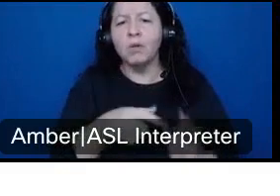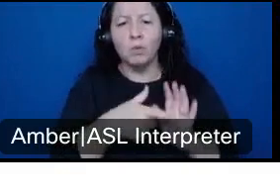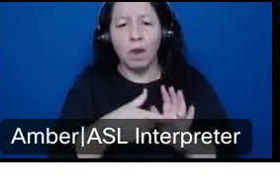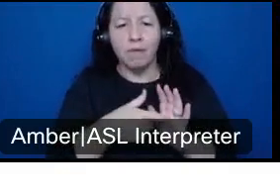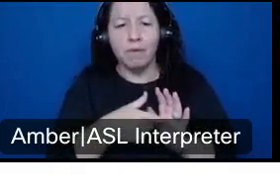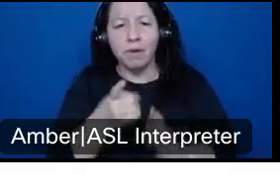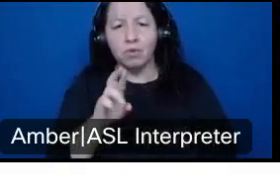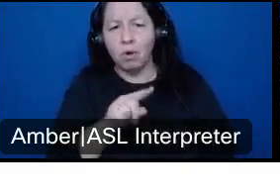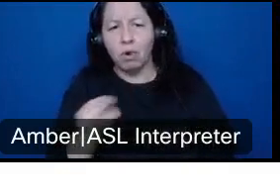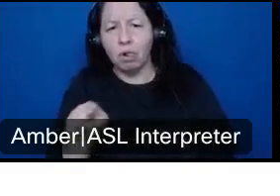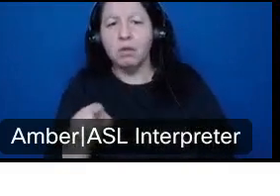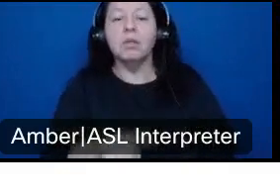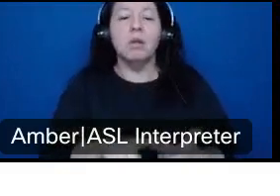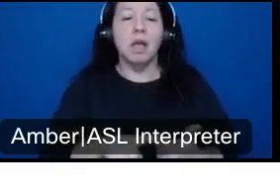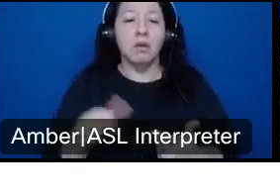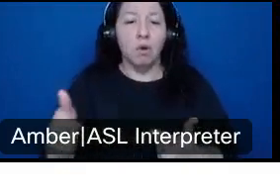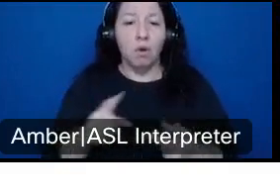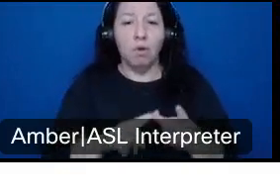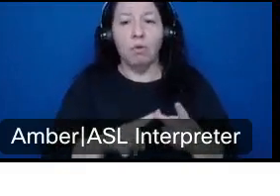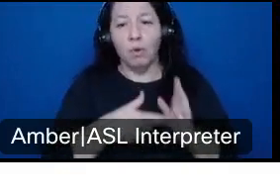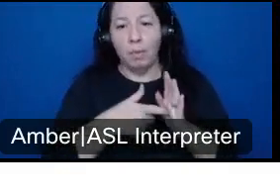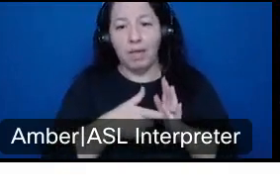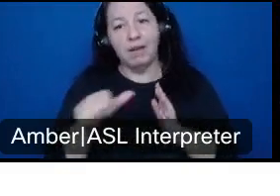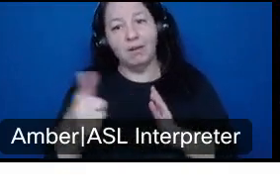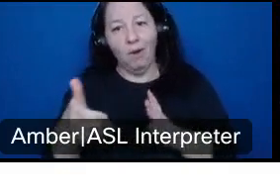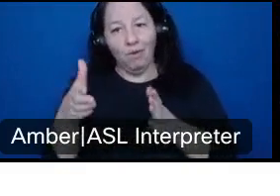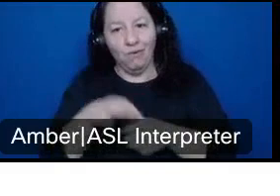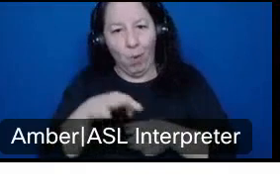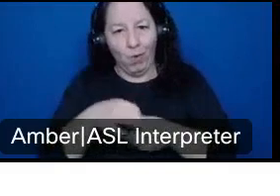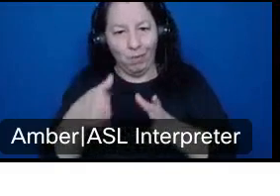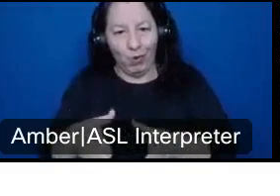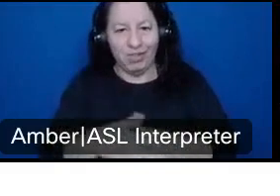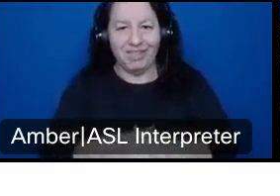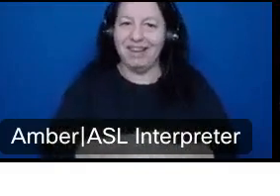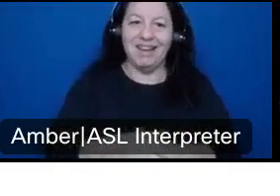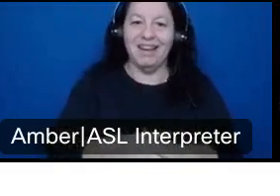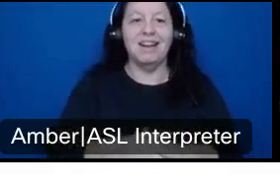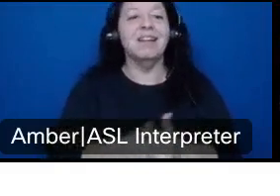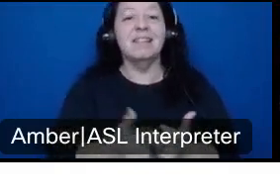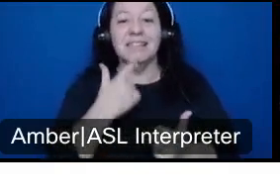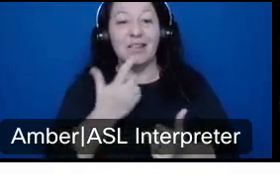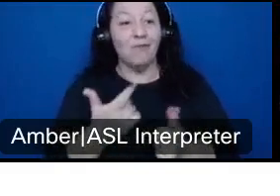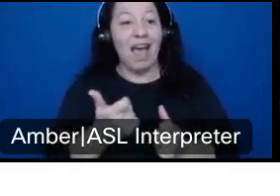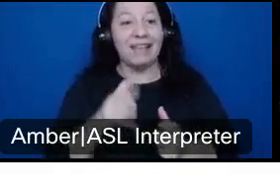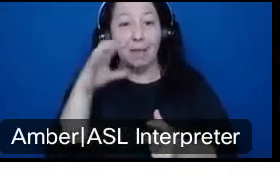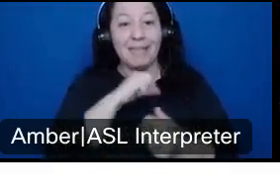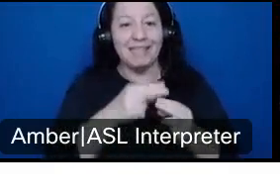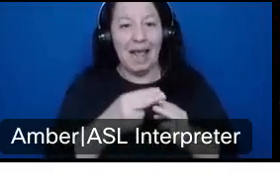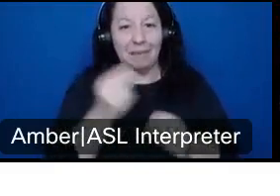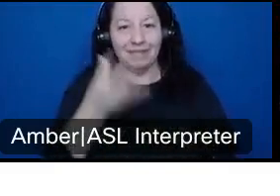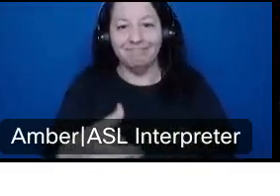You're presenting deputy mayor and William sizing both in a voting capacity. Um, also, um.